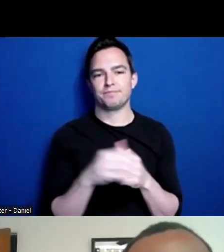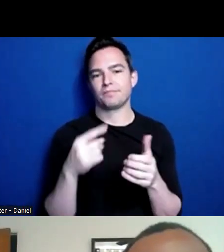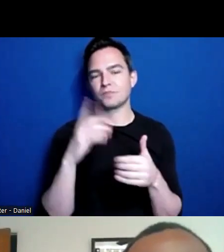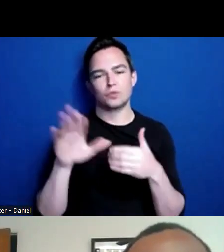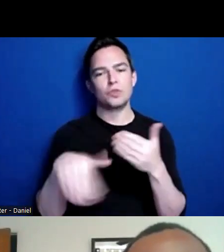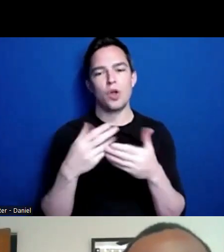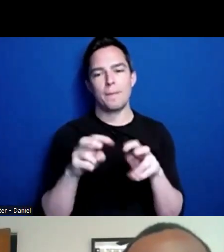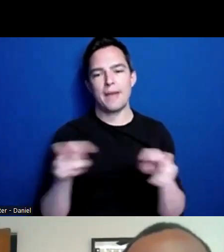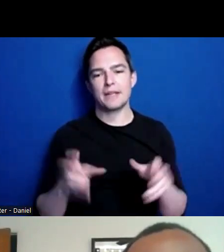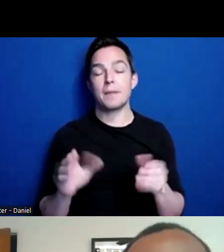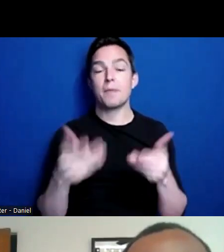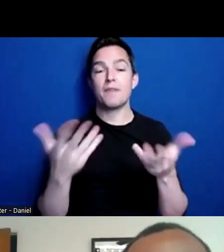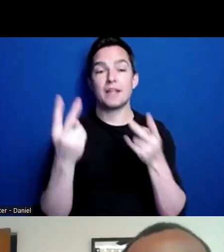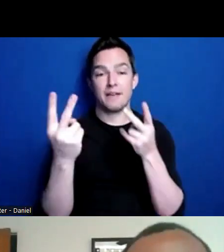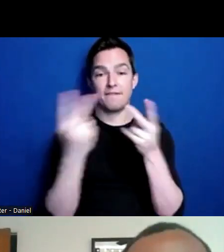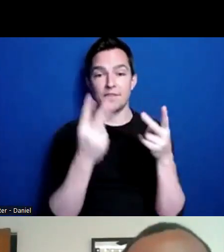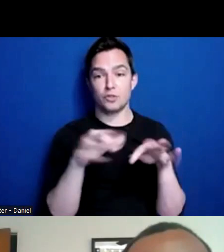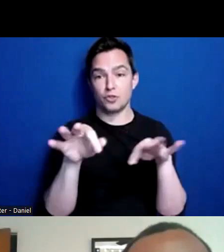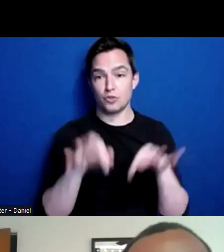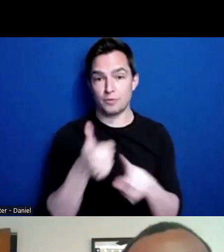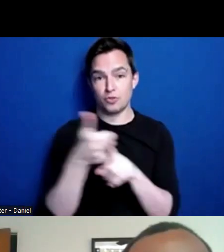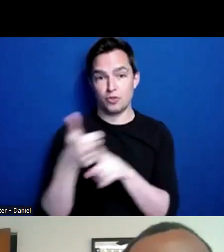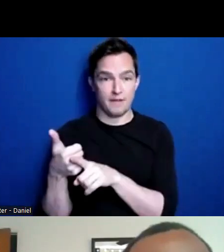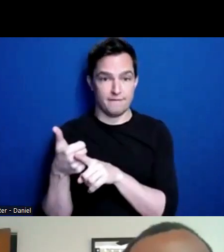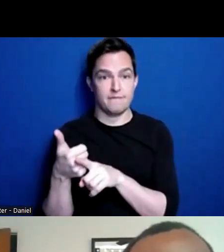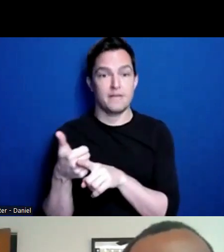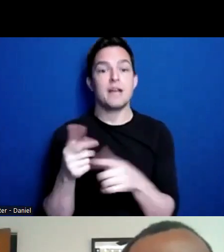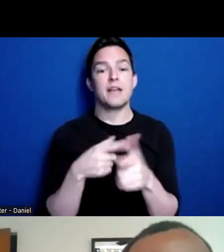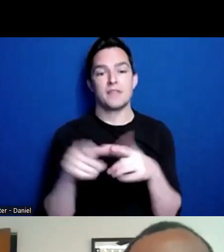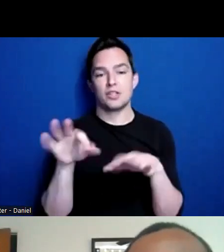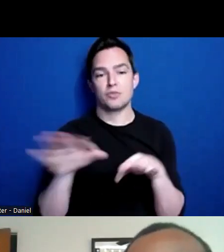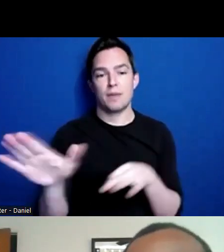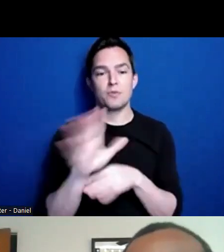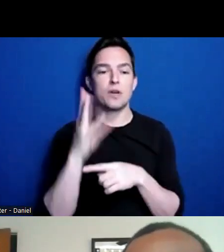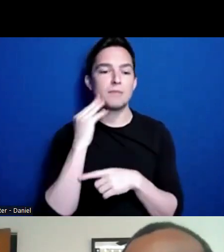Please provide a visual description of yourself and then describe your experience with disability